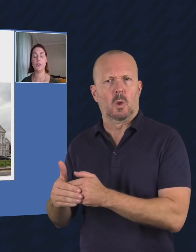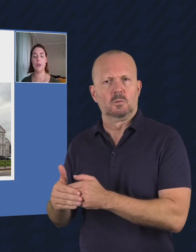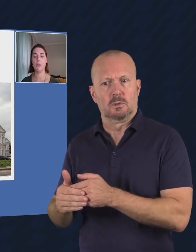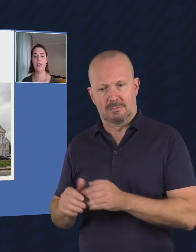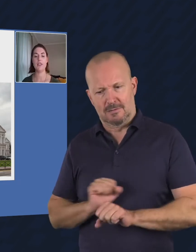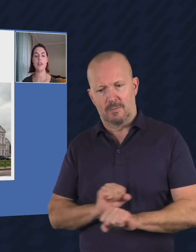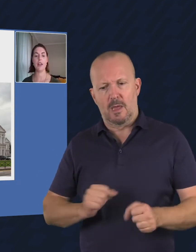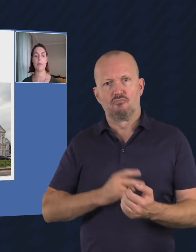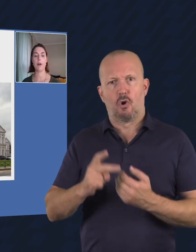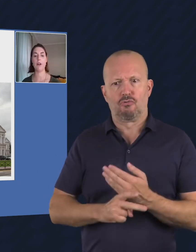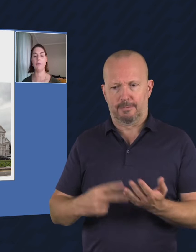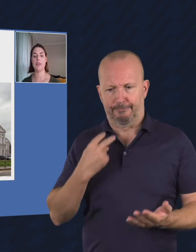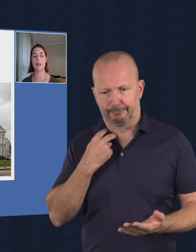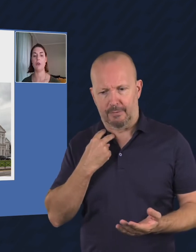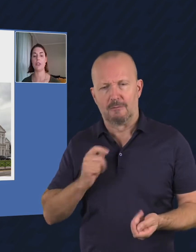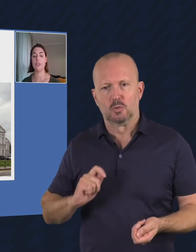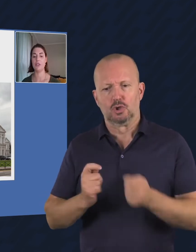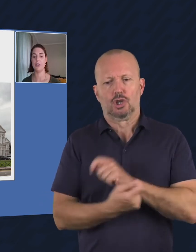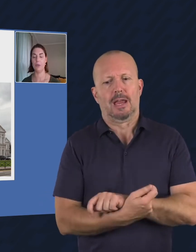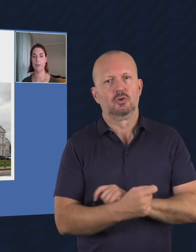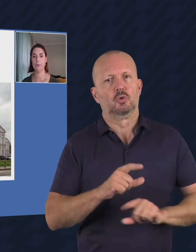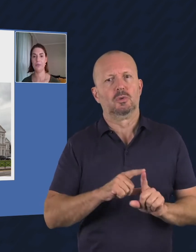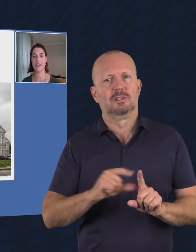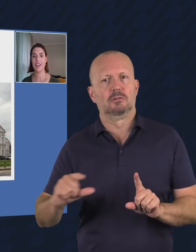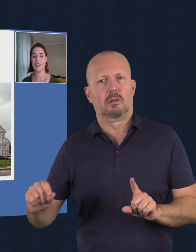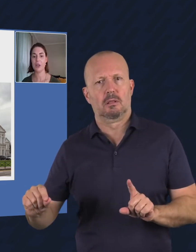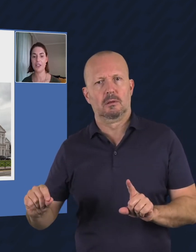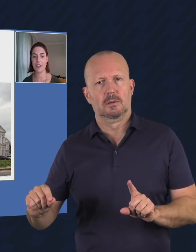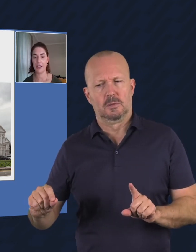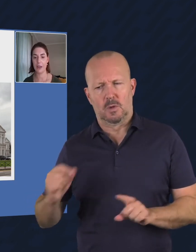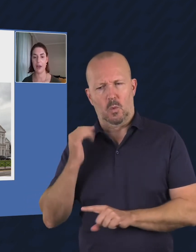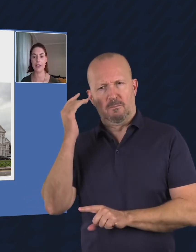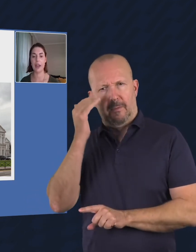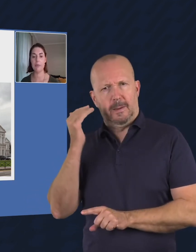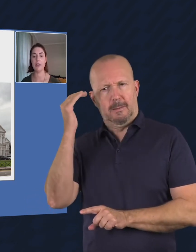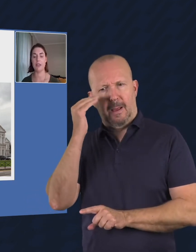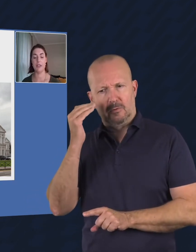we've had to take our programs and content digital. It's got us thinking about the capabilities